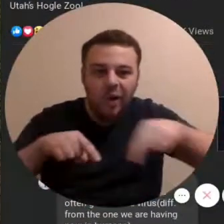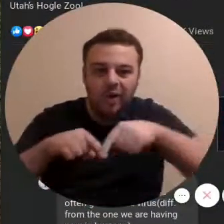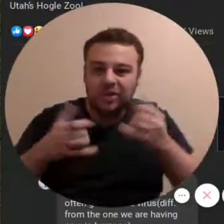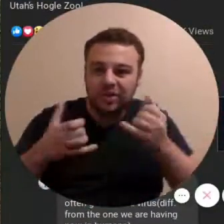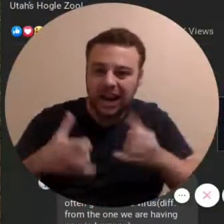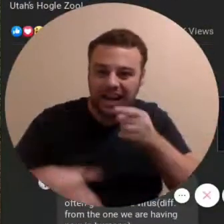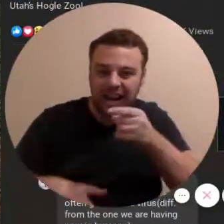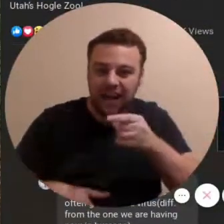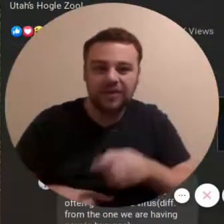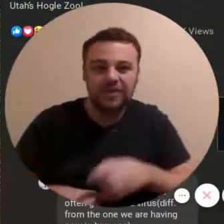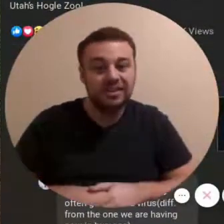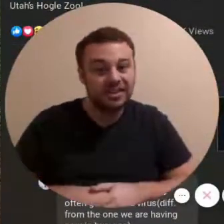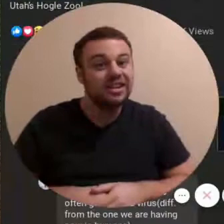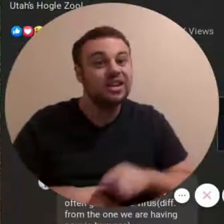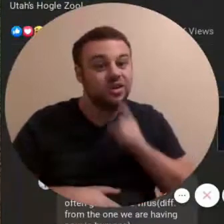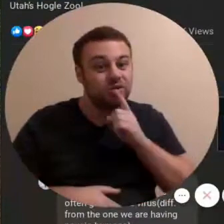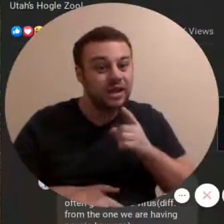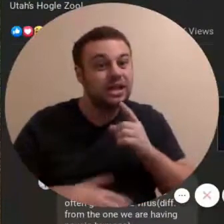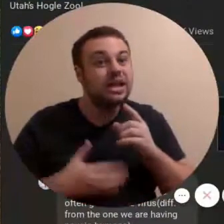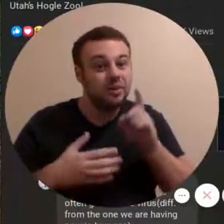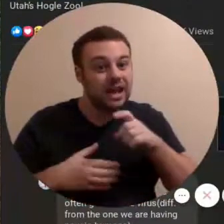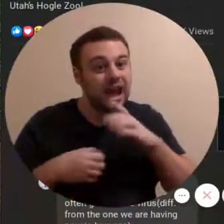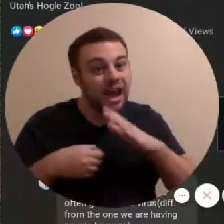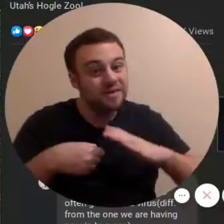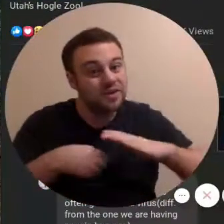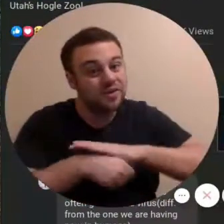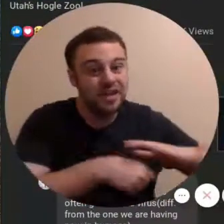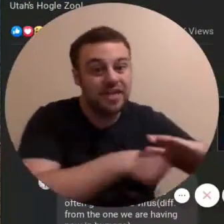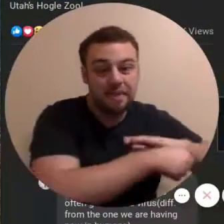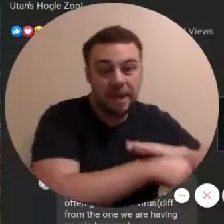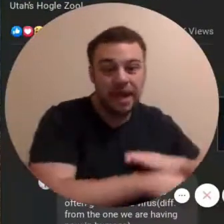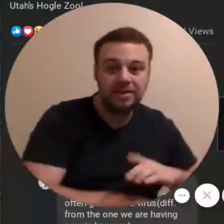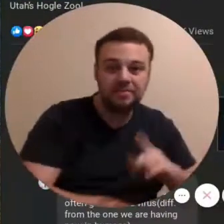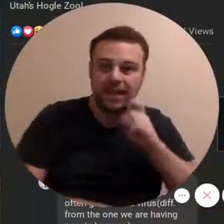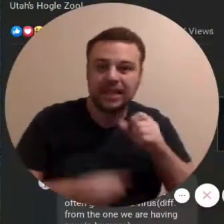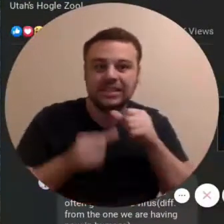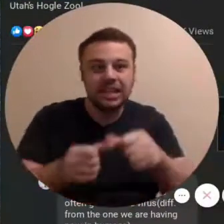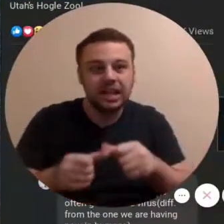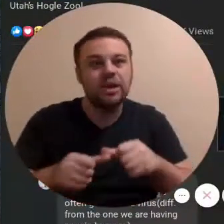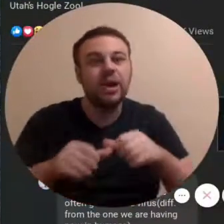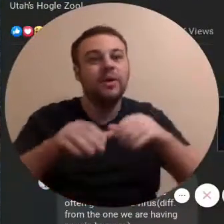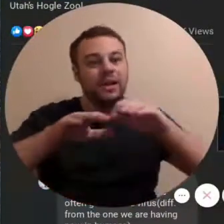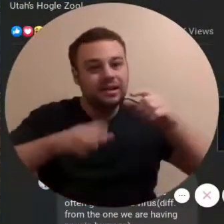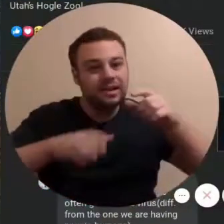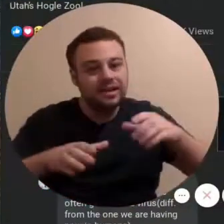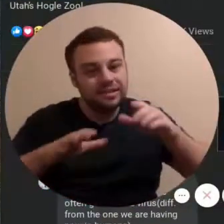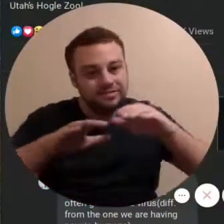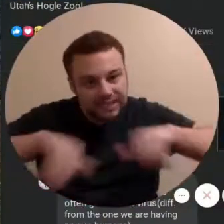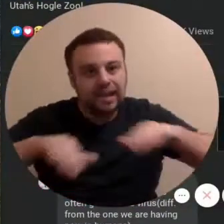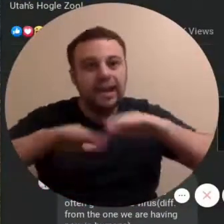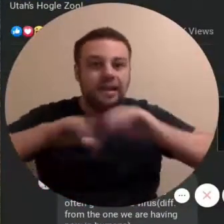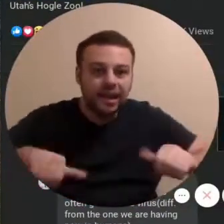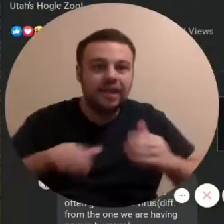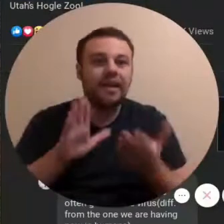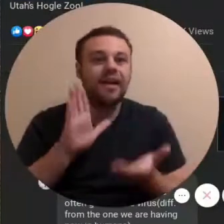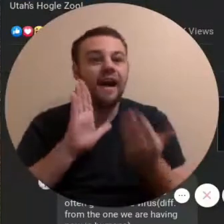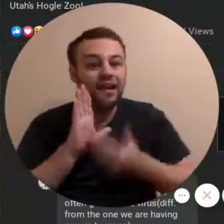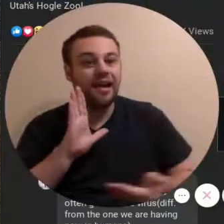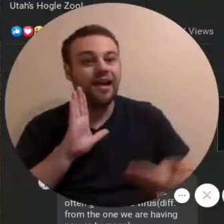Gwen: Oh my gosh, I can't keep up. I try, and I try. And they also scent mark everything.